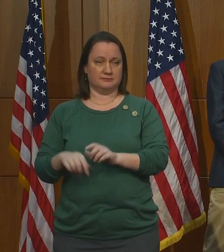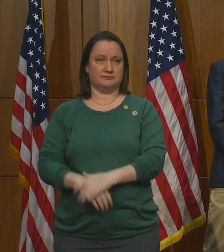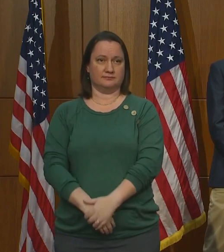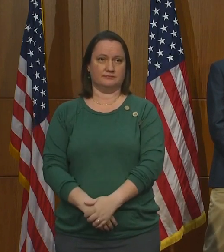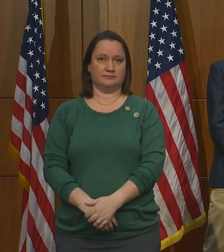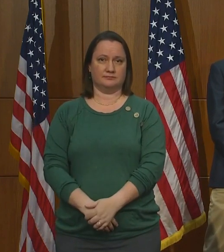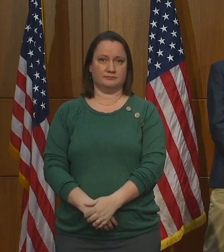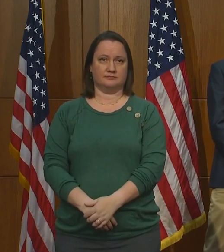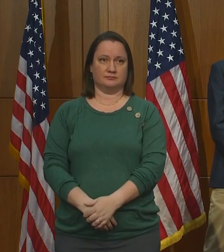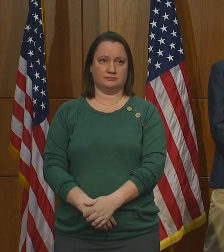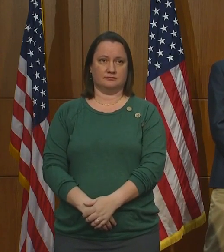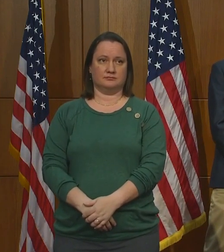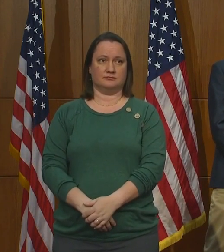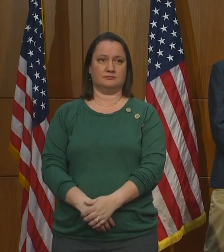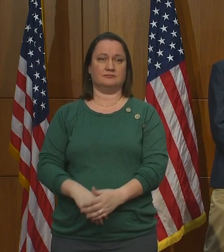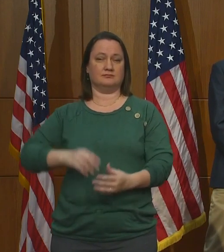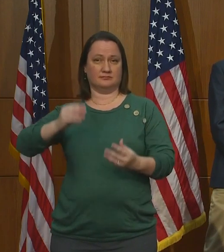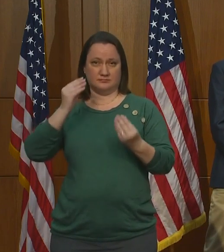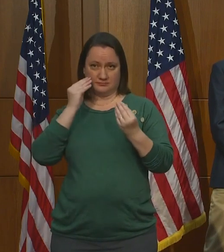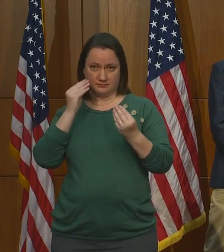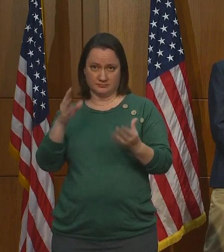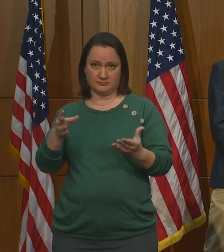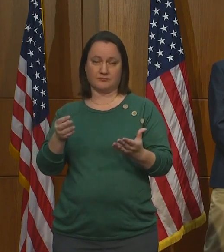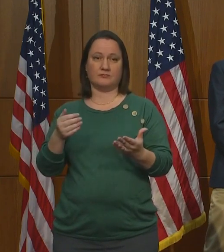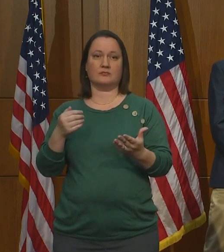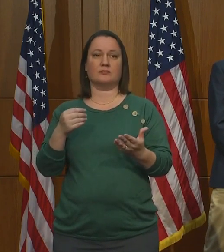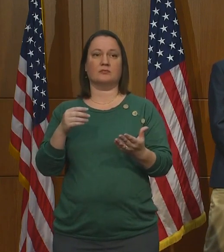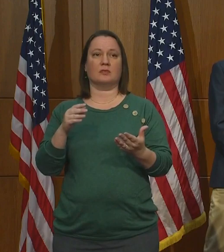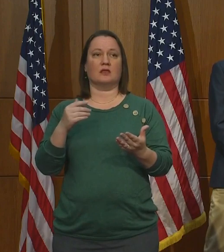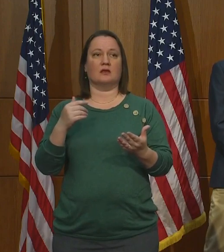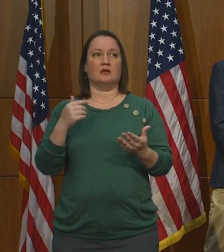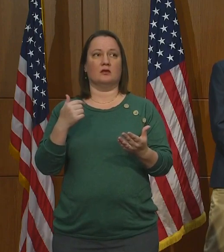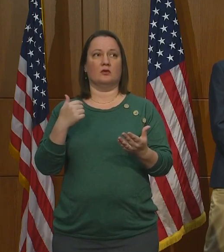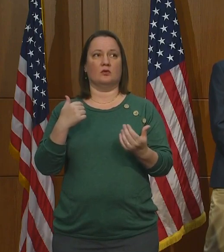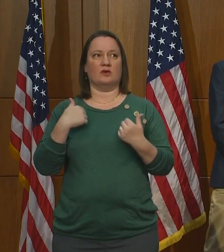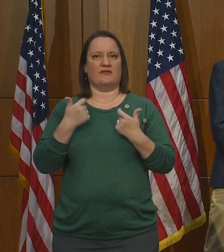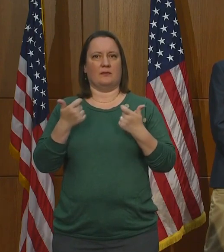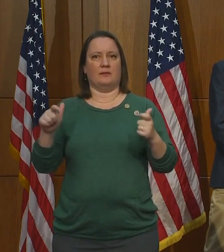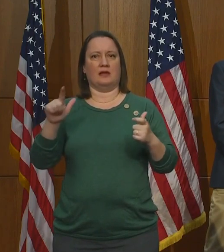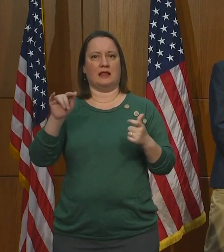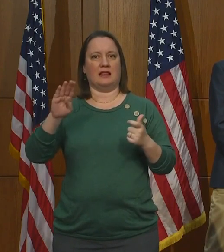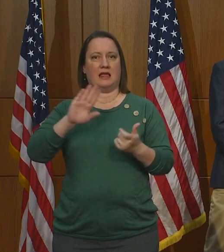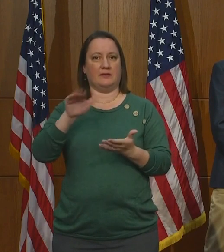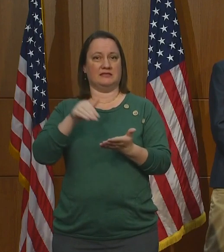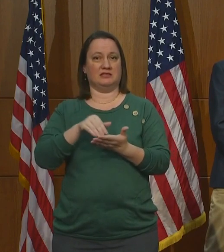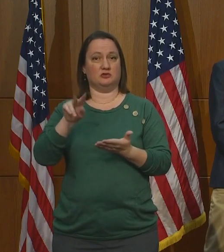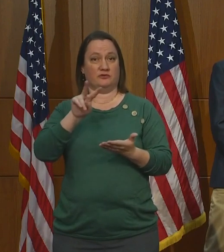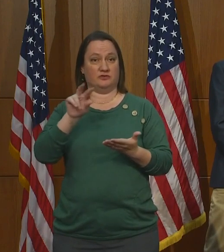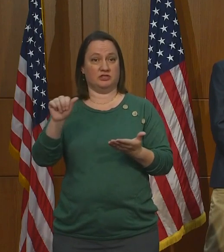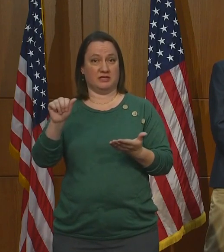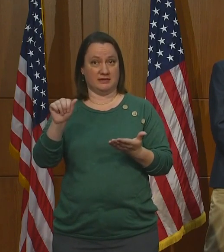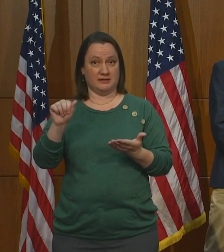C. R. TEST- I NEED TO UP. THE